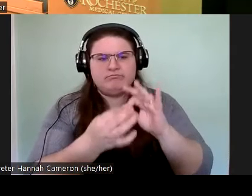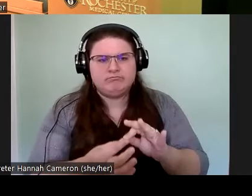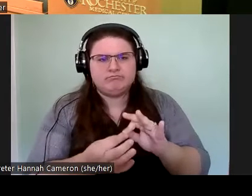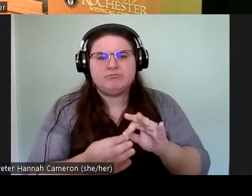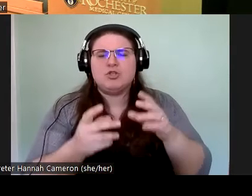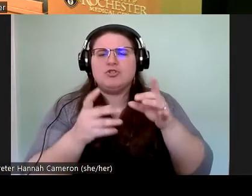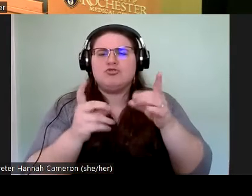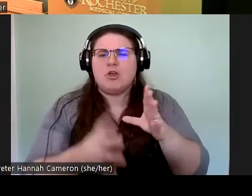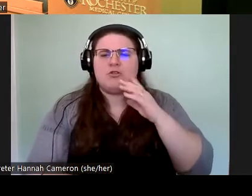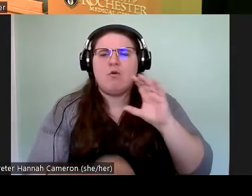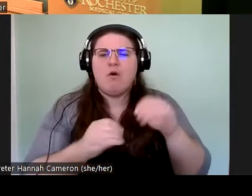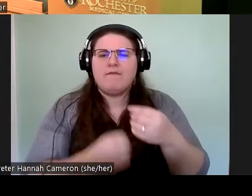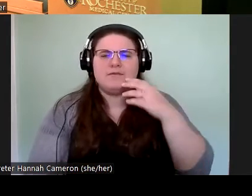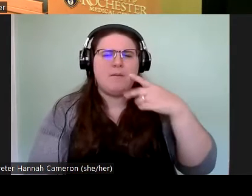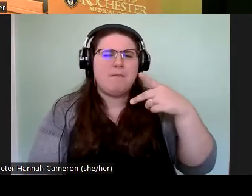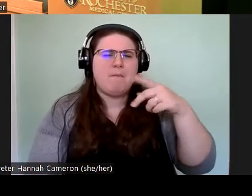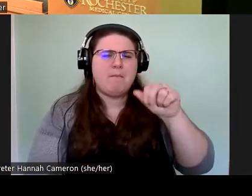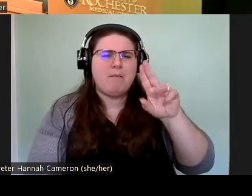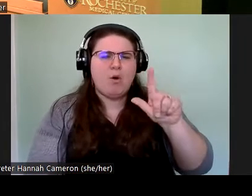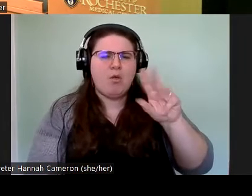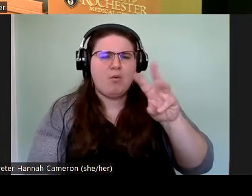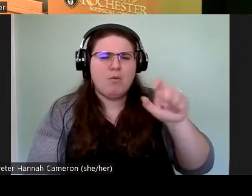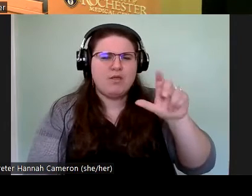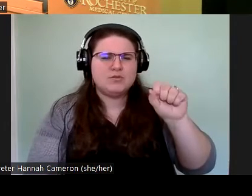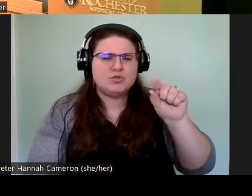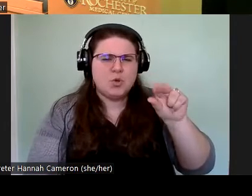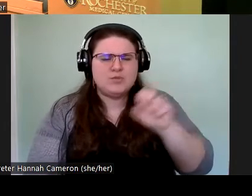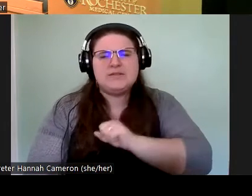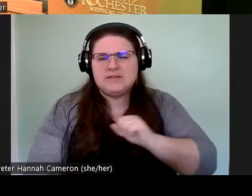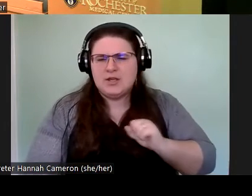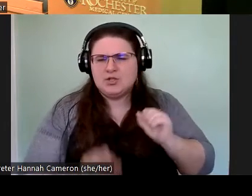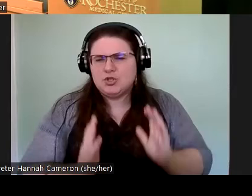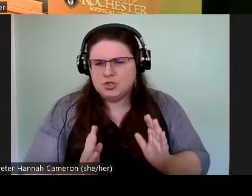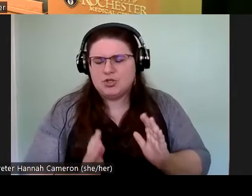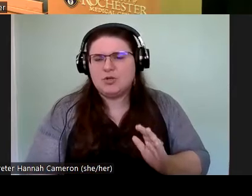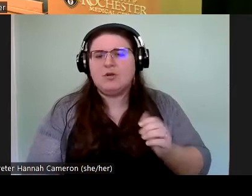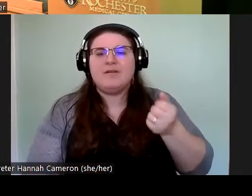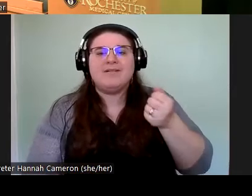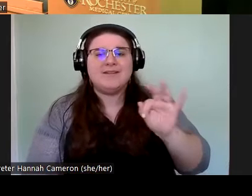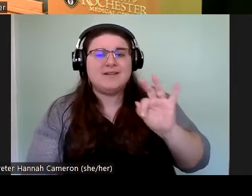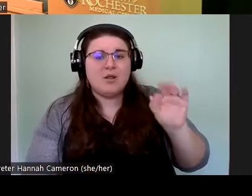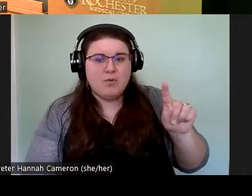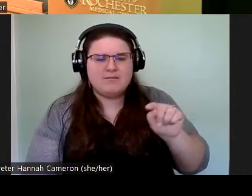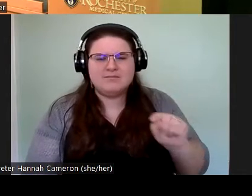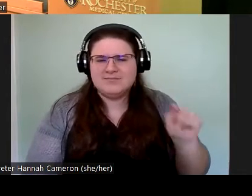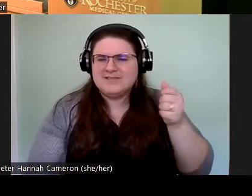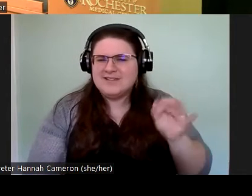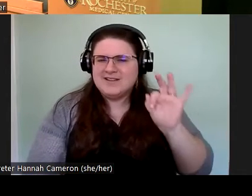Paul wellstone from 1991 through 1998 where she advised the senator on several important